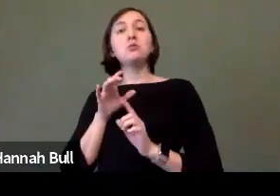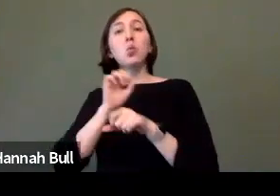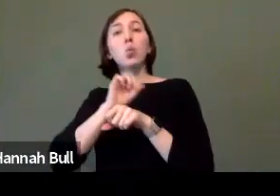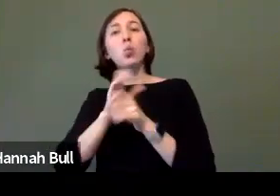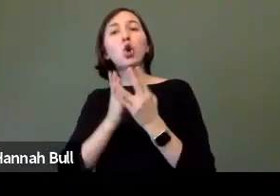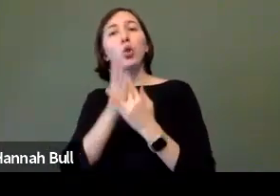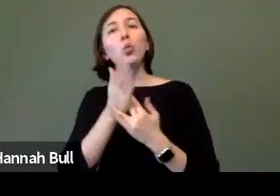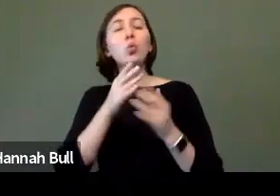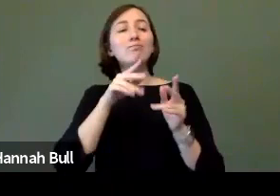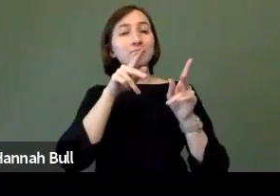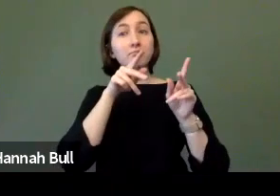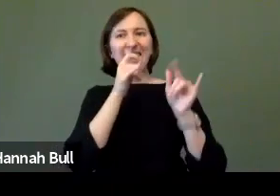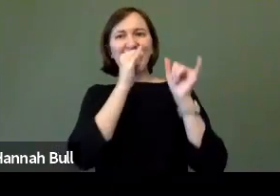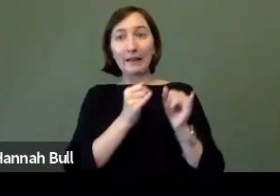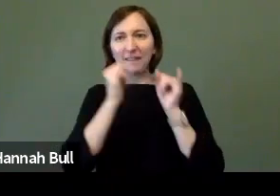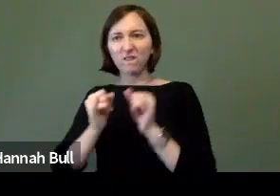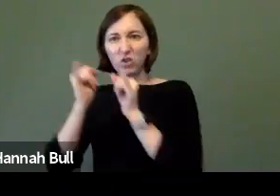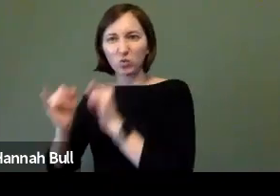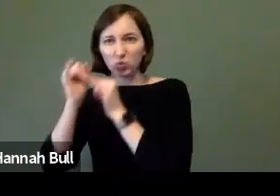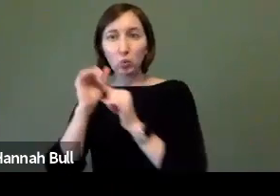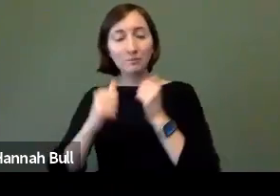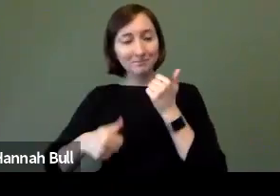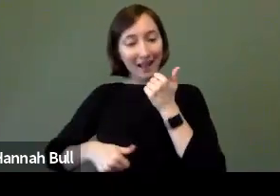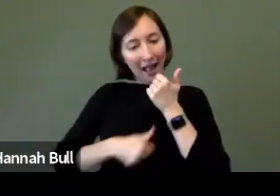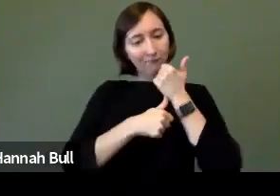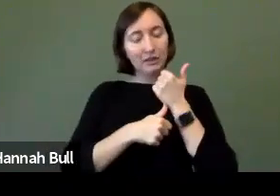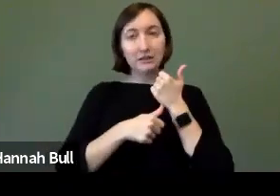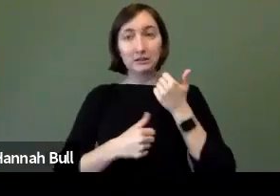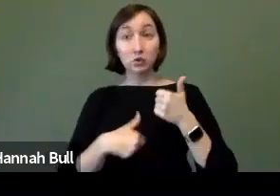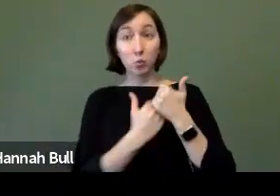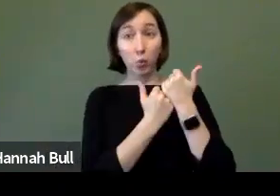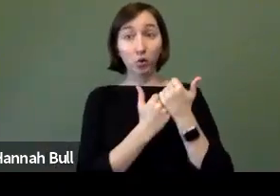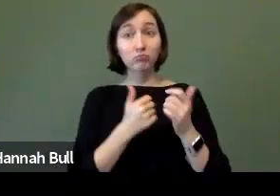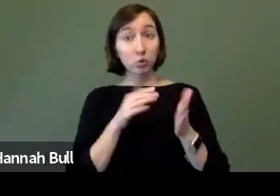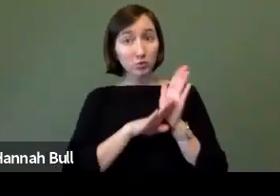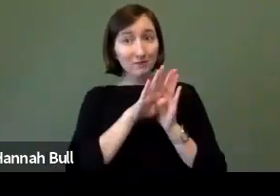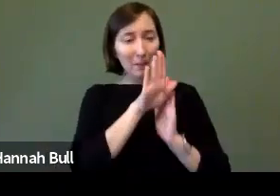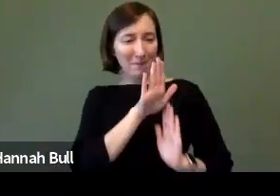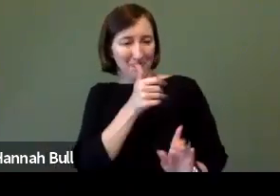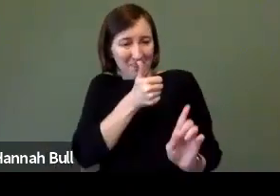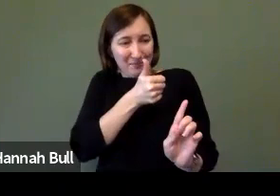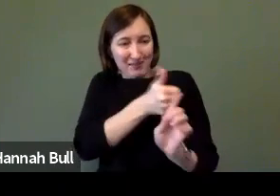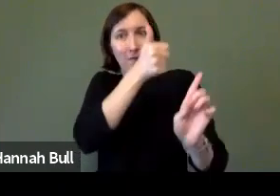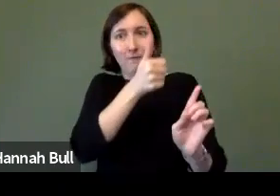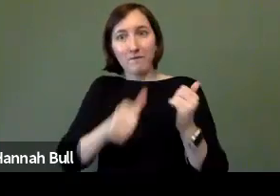support through the development of self-advocacy. We also are the legislative arm of the DD network.